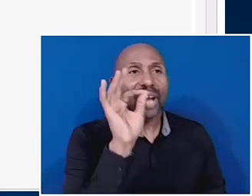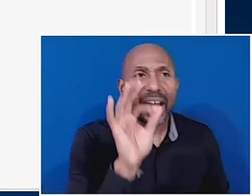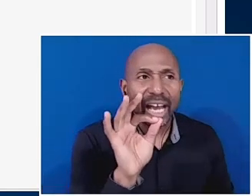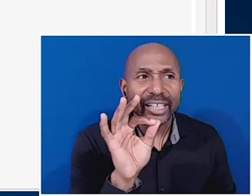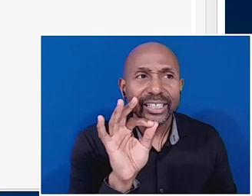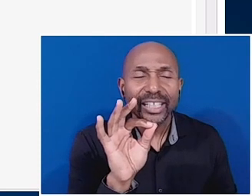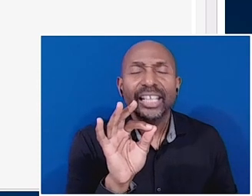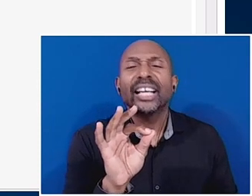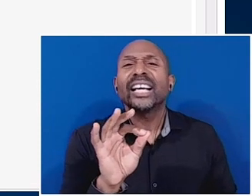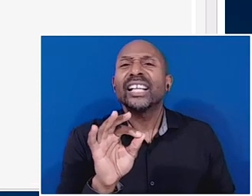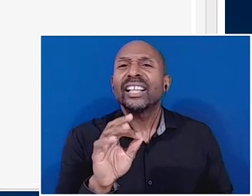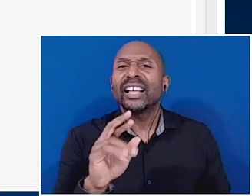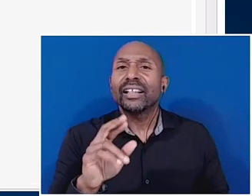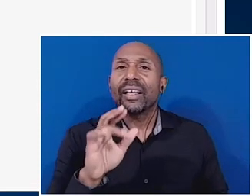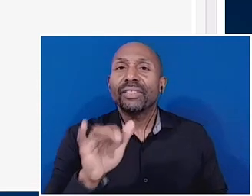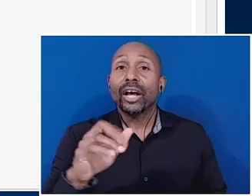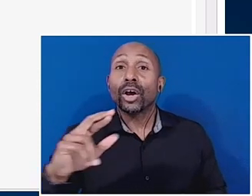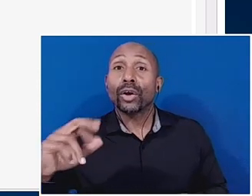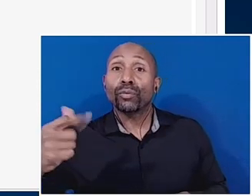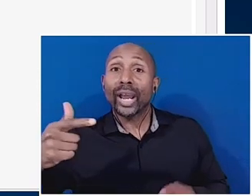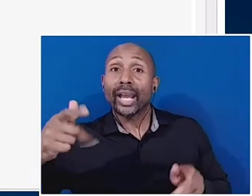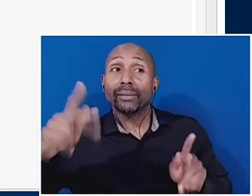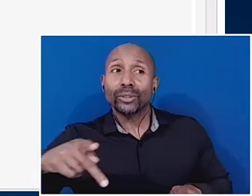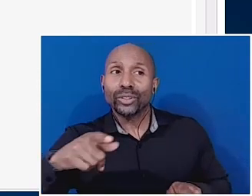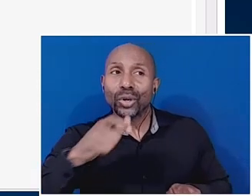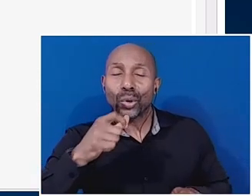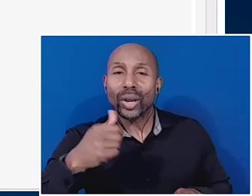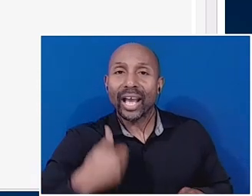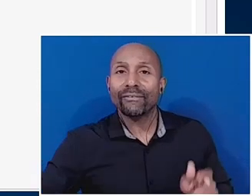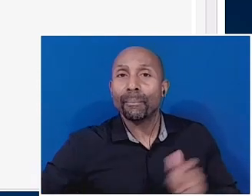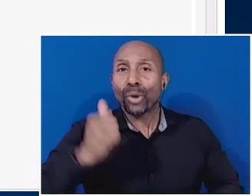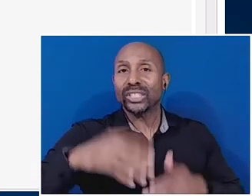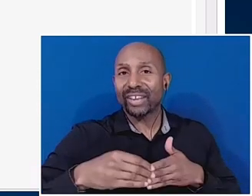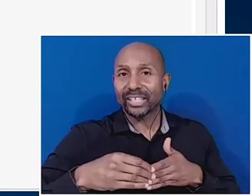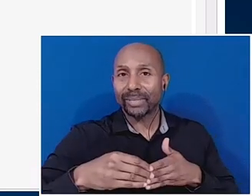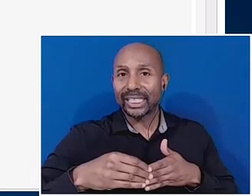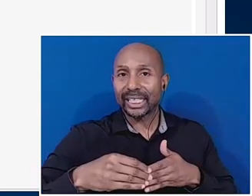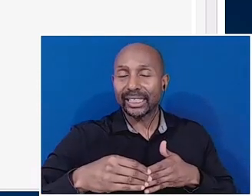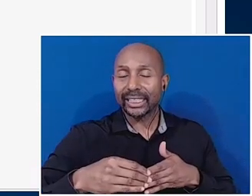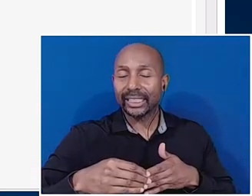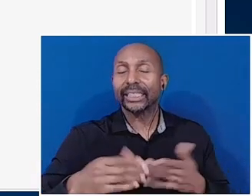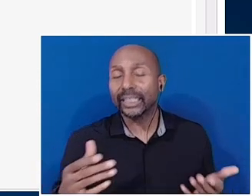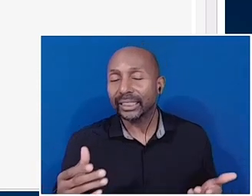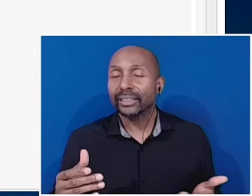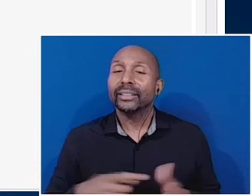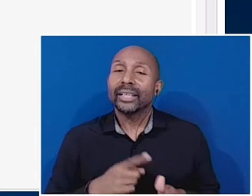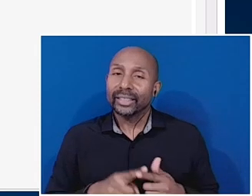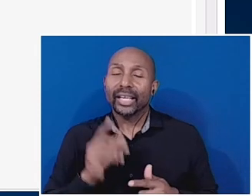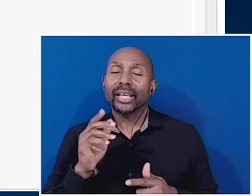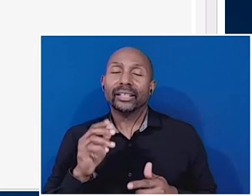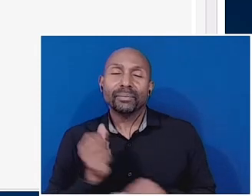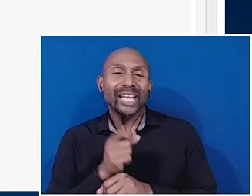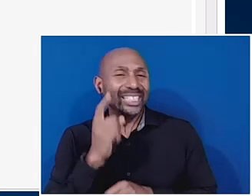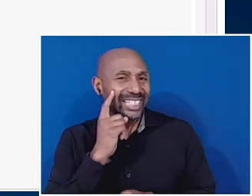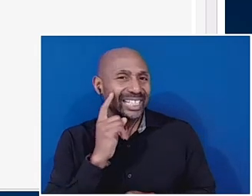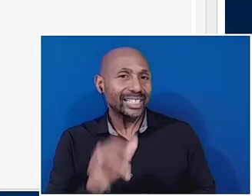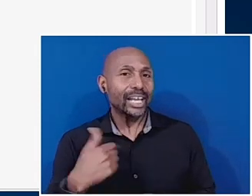And to whatever extent that is going to happen, it makes sense to at least solicit public input, regardless of what motivates